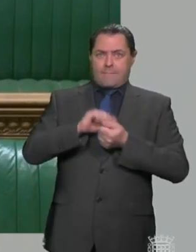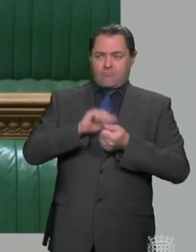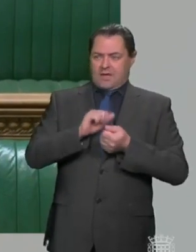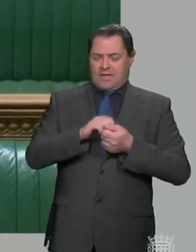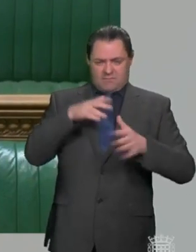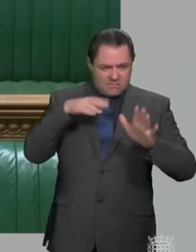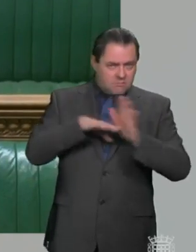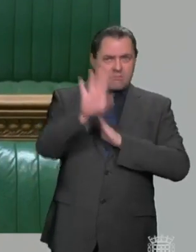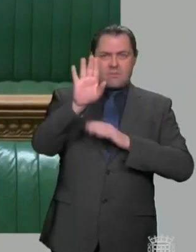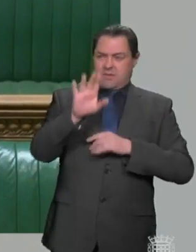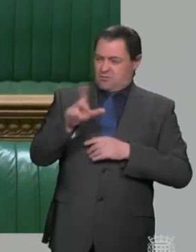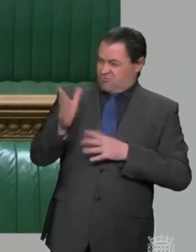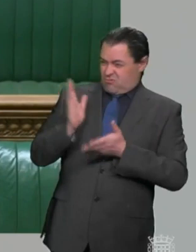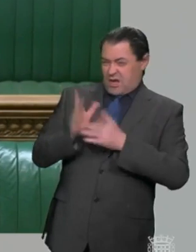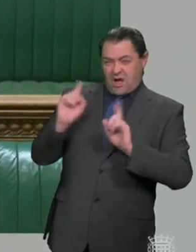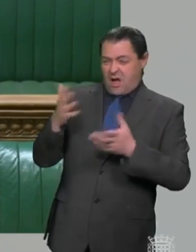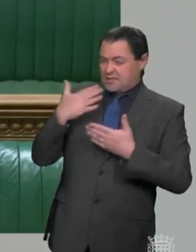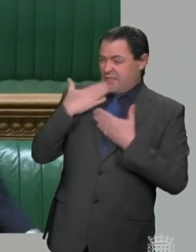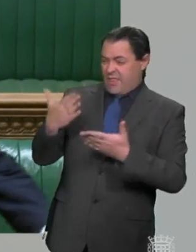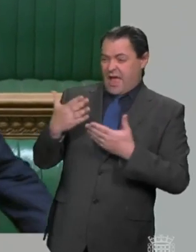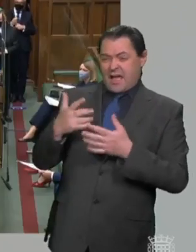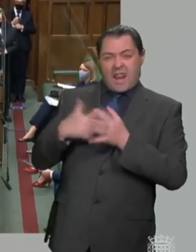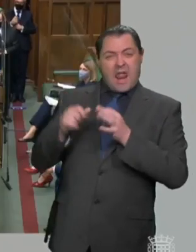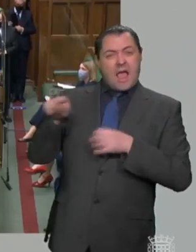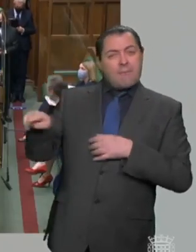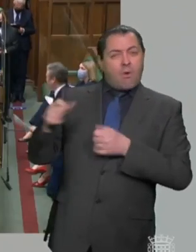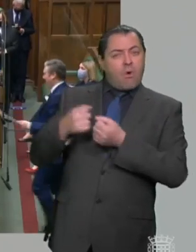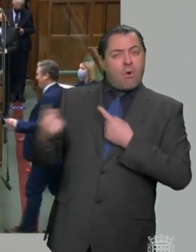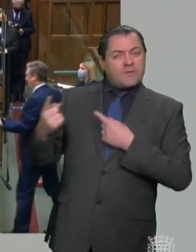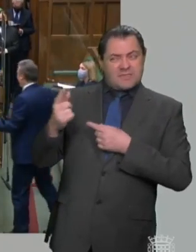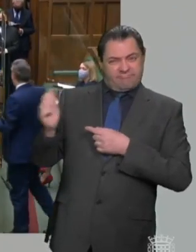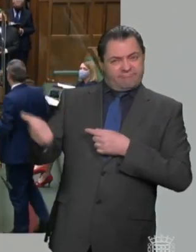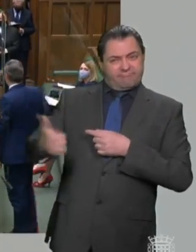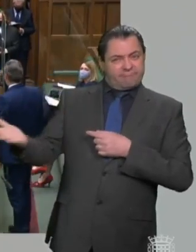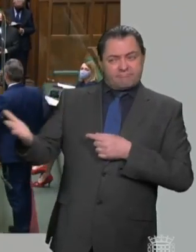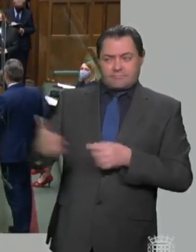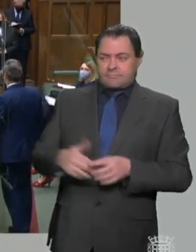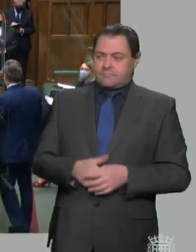thanks to the loyal Opposition. >> Keir Starmer